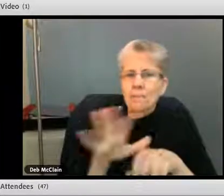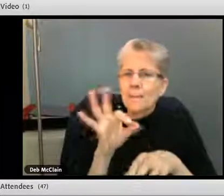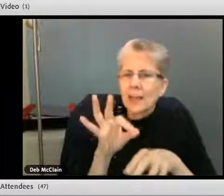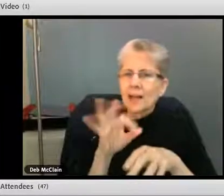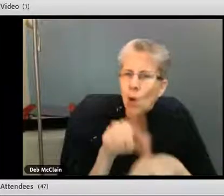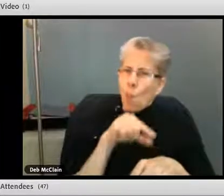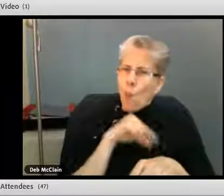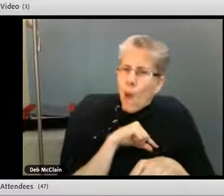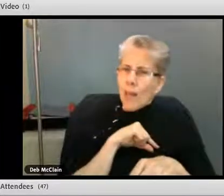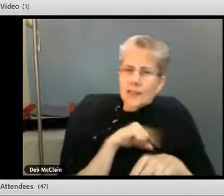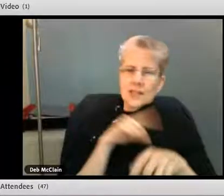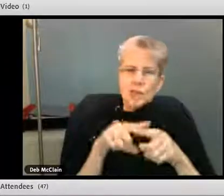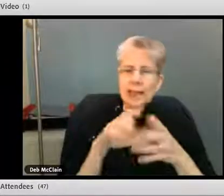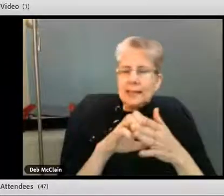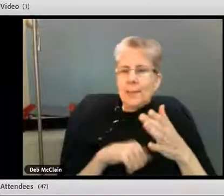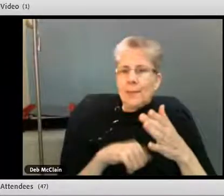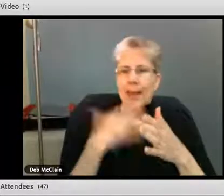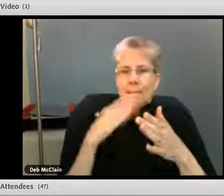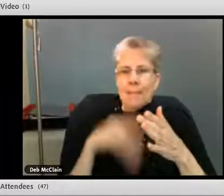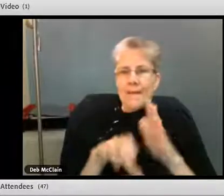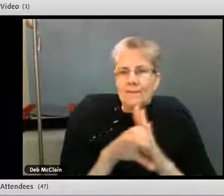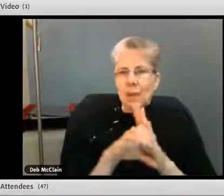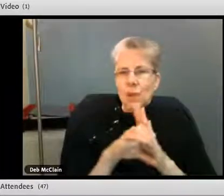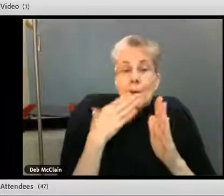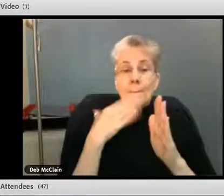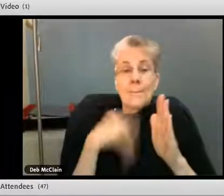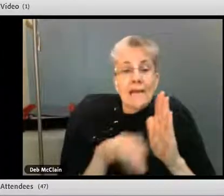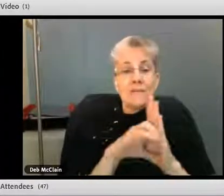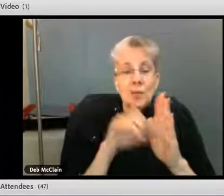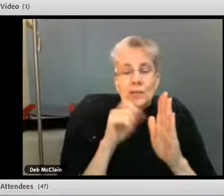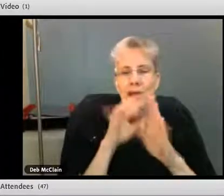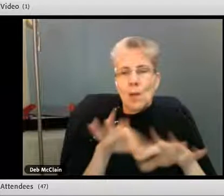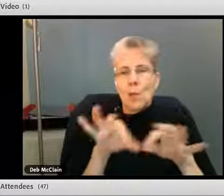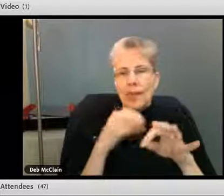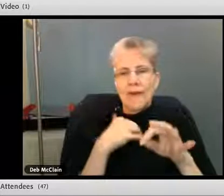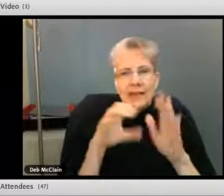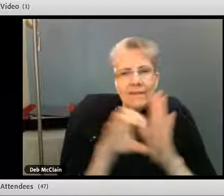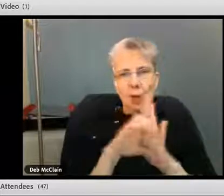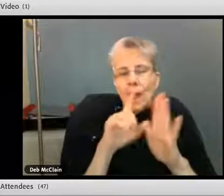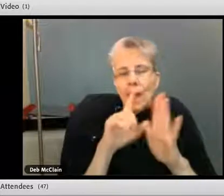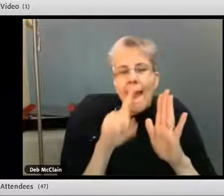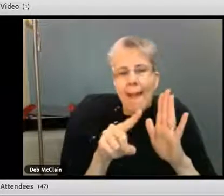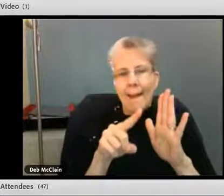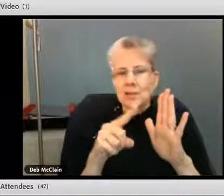A bad photo is not worth having a photo. It actually -- I decided at the last minute, I didn't like the photo I chose for this one.